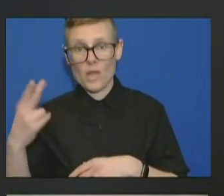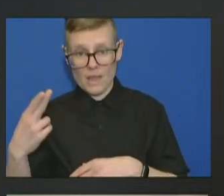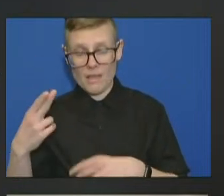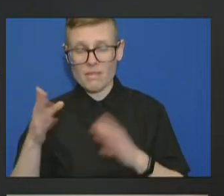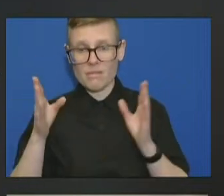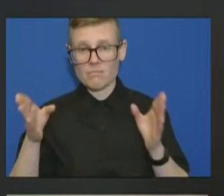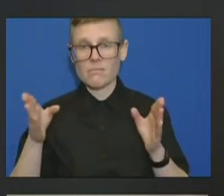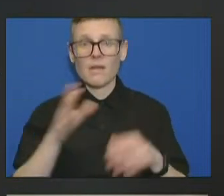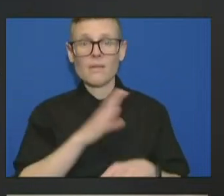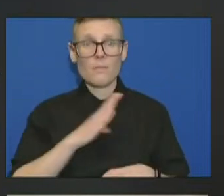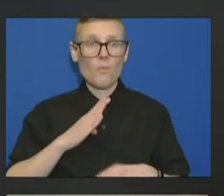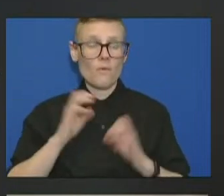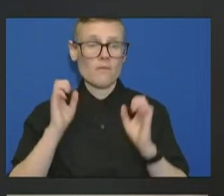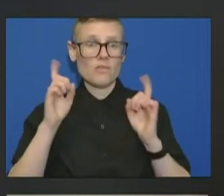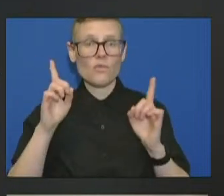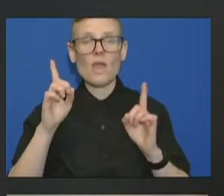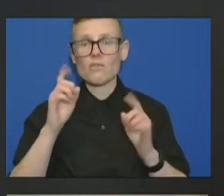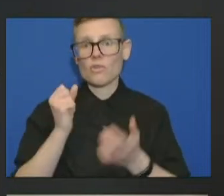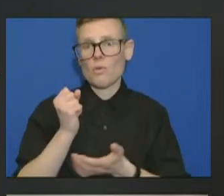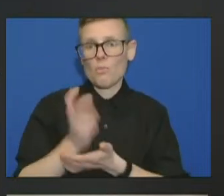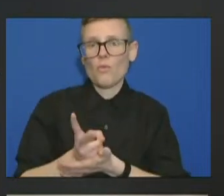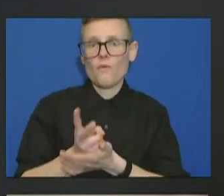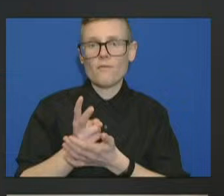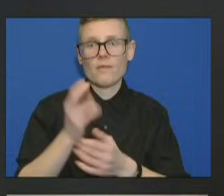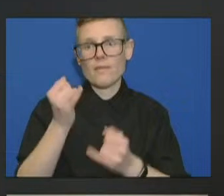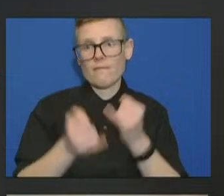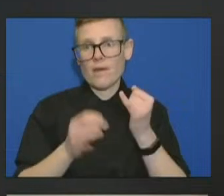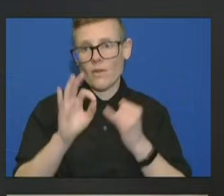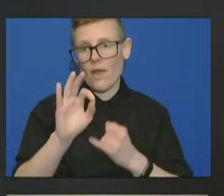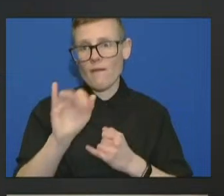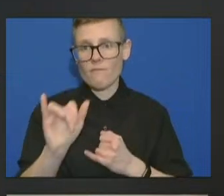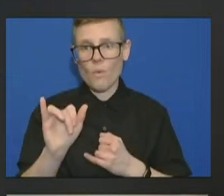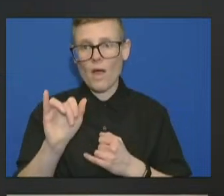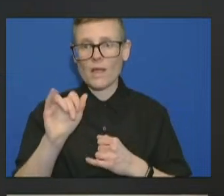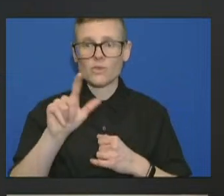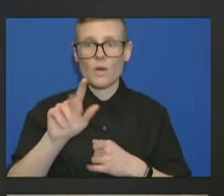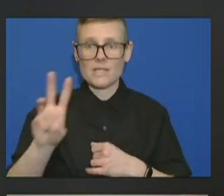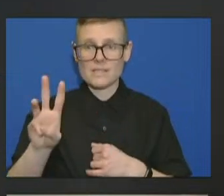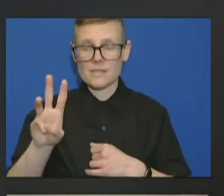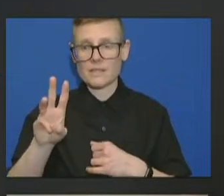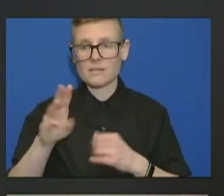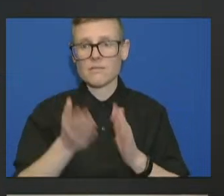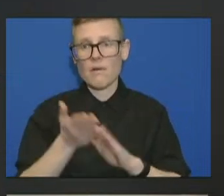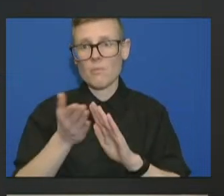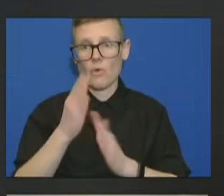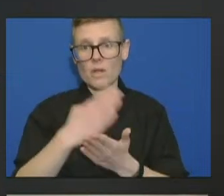between June 1st and June 30th. What then happens is the Board